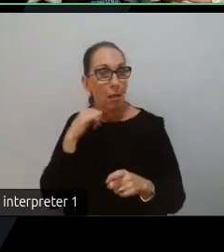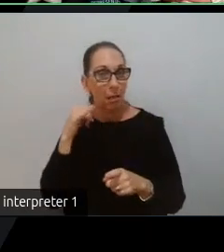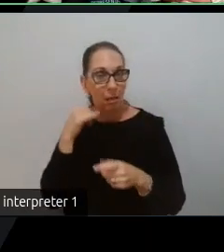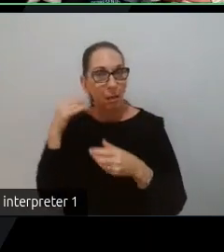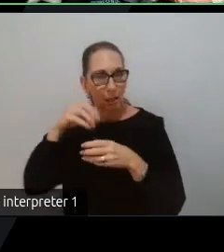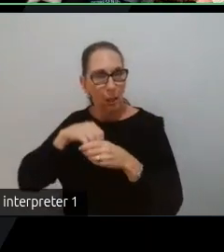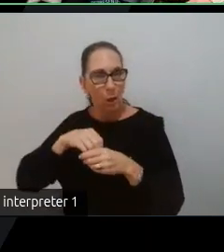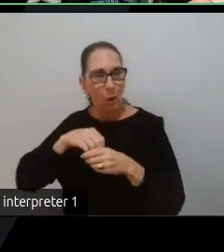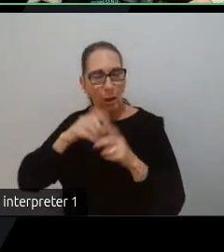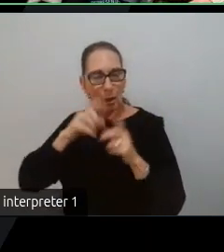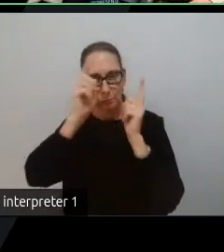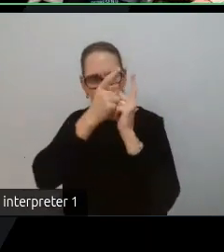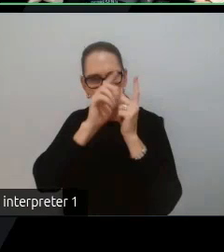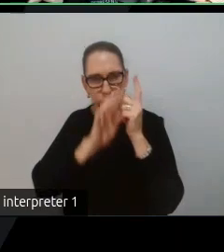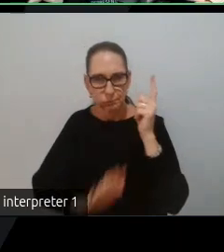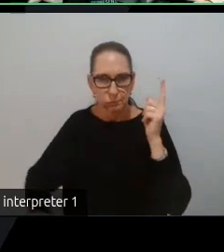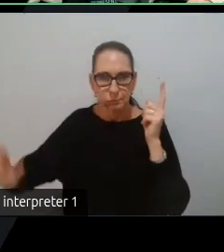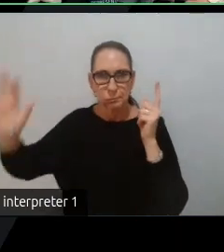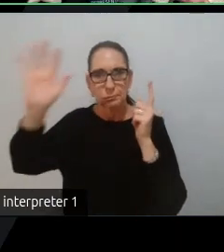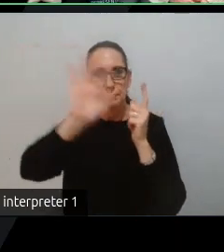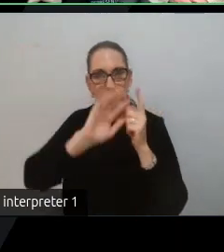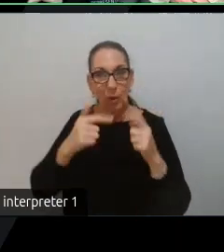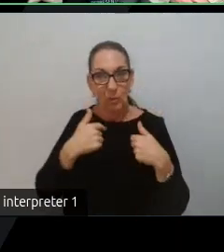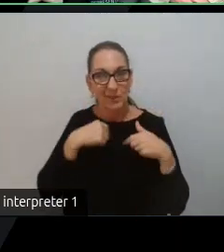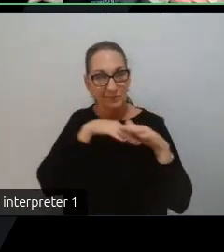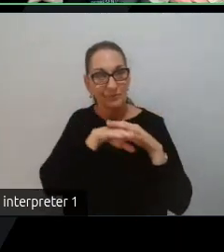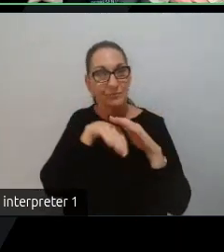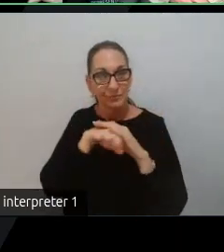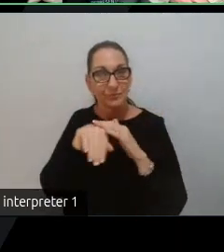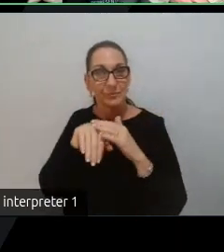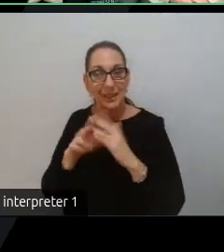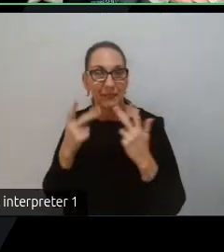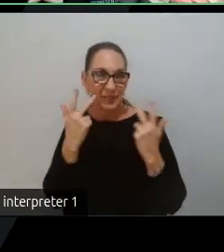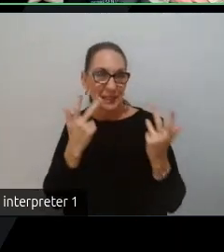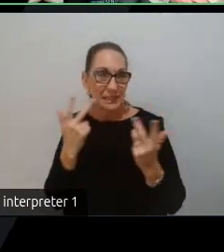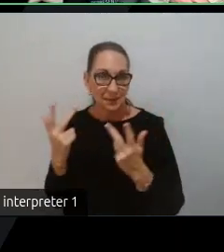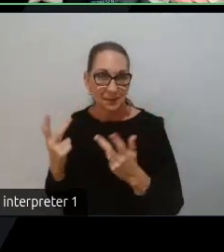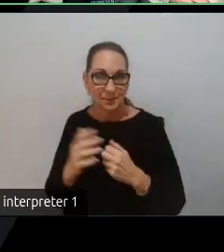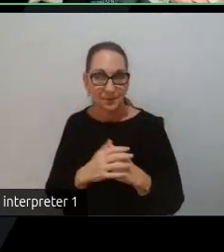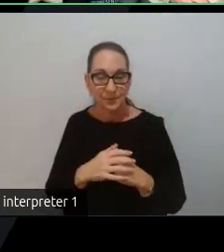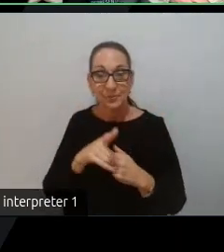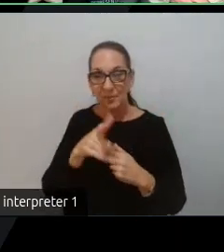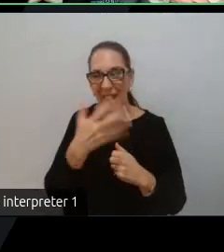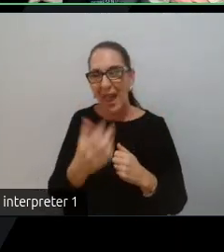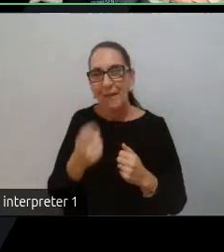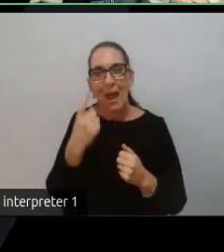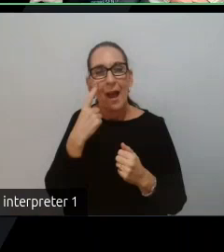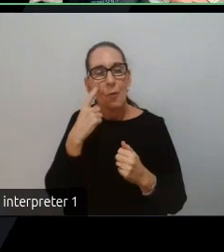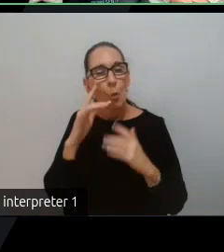um visit and provide duty law services for. It is on our website. So, if you're interested, you can